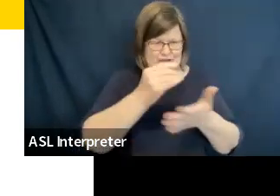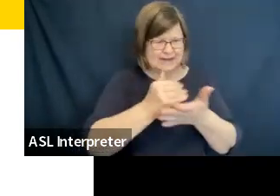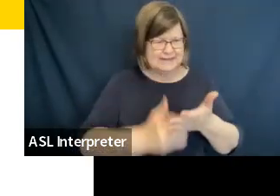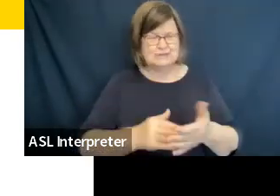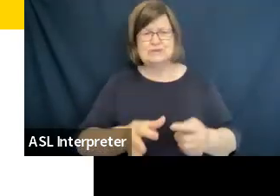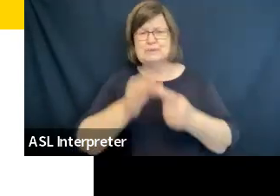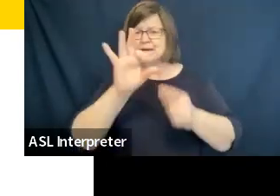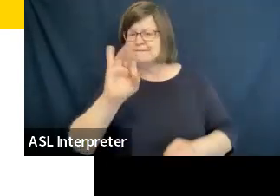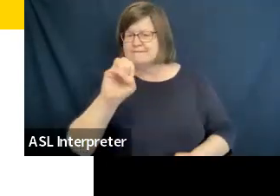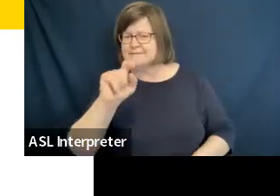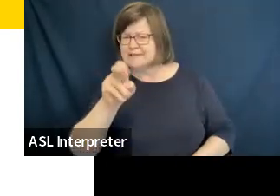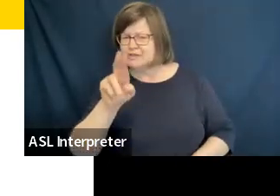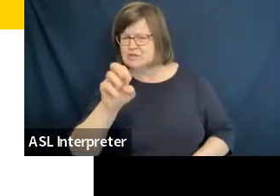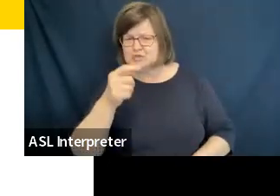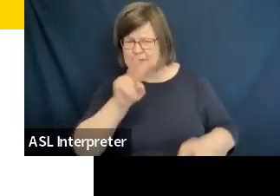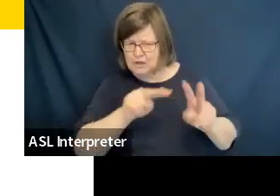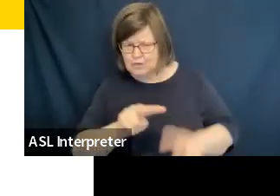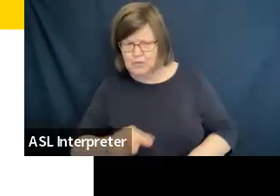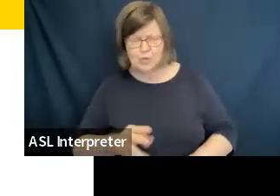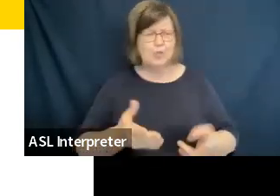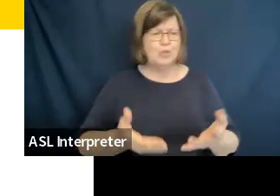or is it more training of clinicians that is needed?